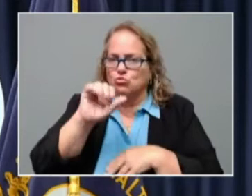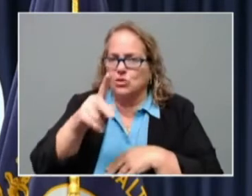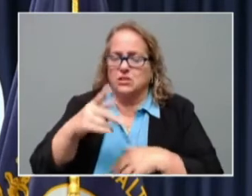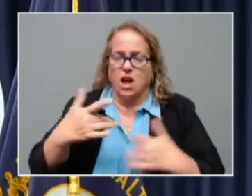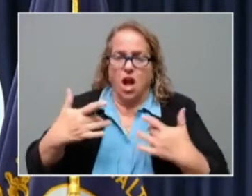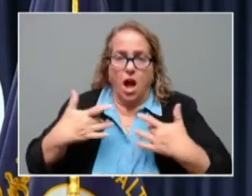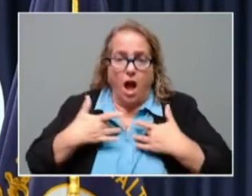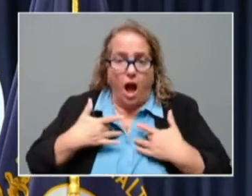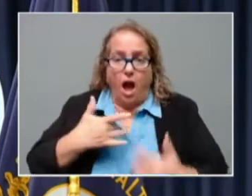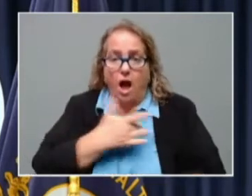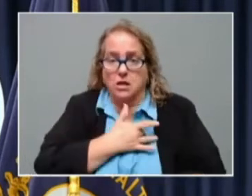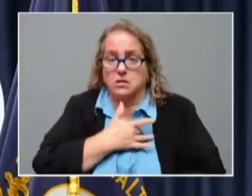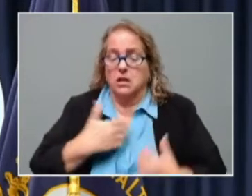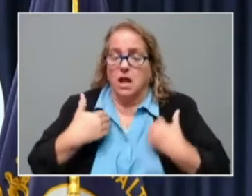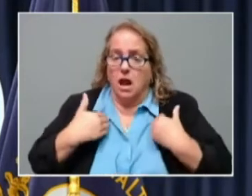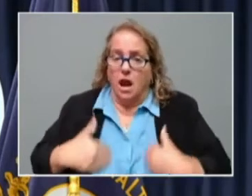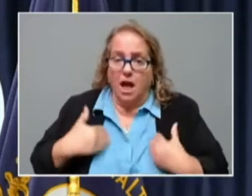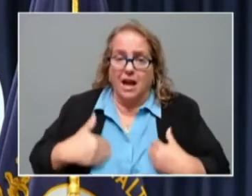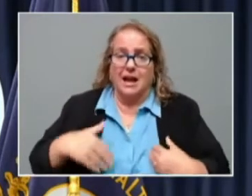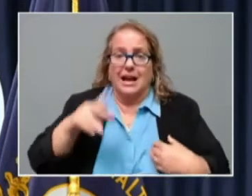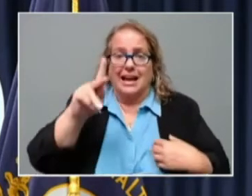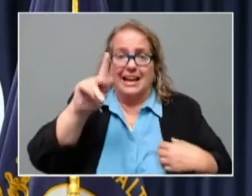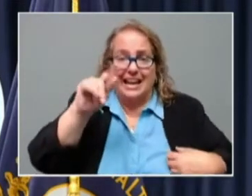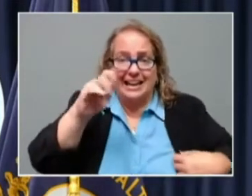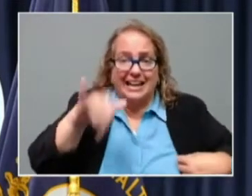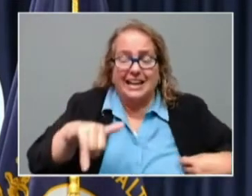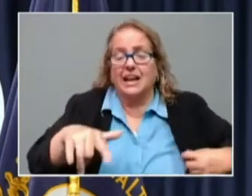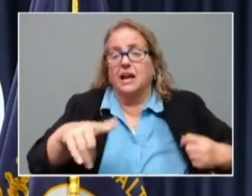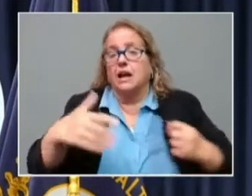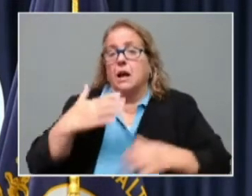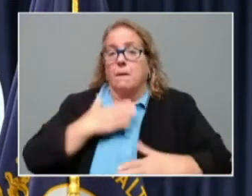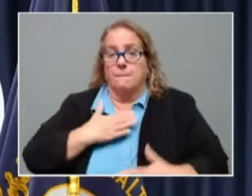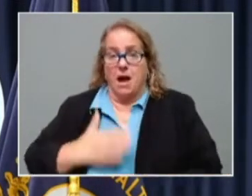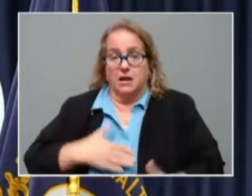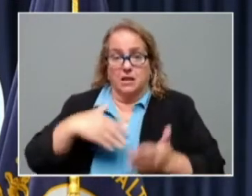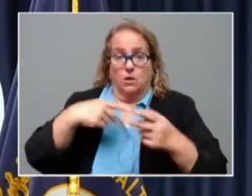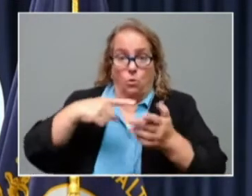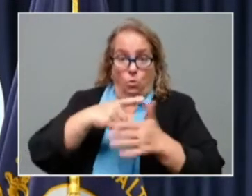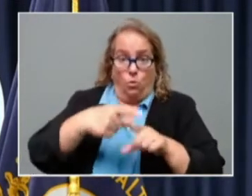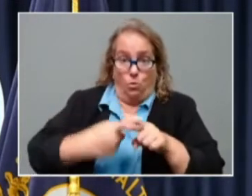your B. M. I. Is over a certain level, then yes, you ought to go get it too.